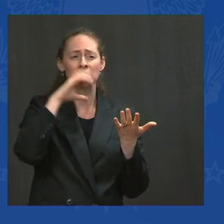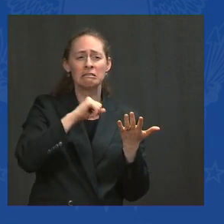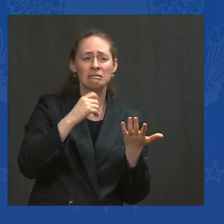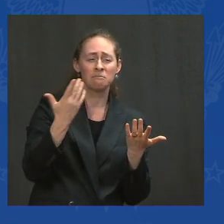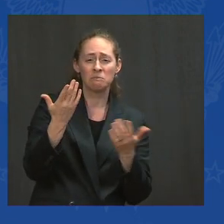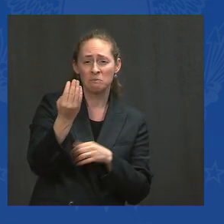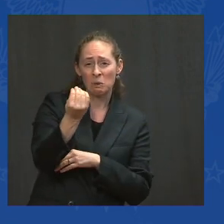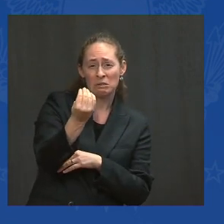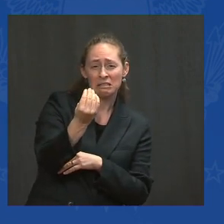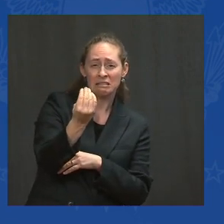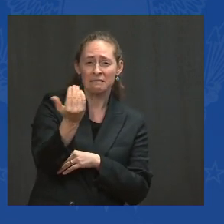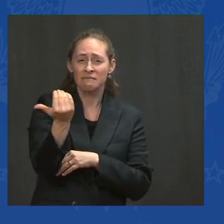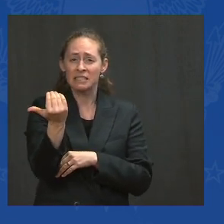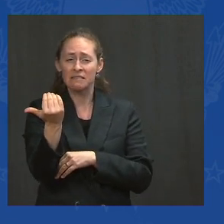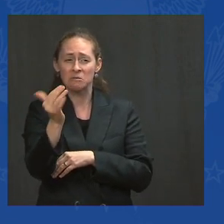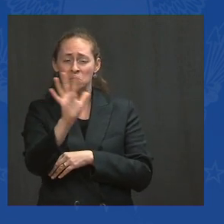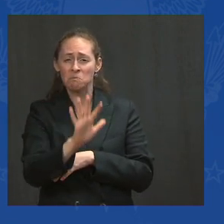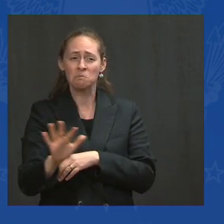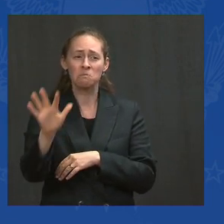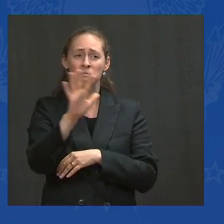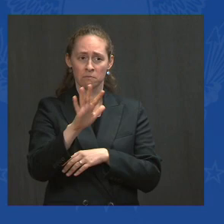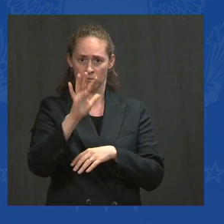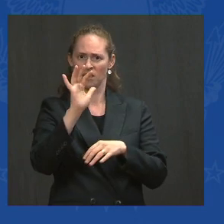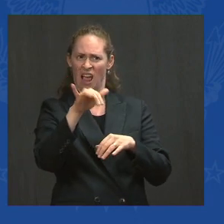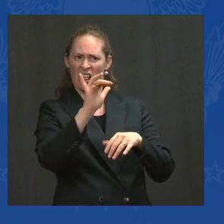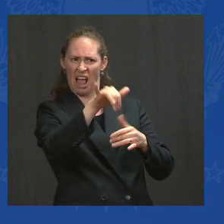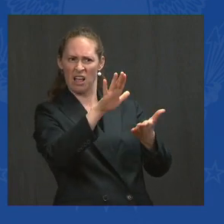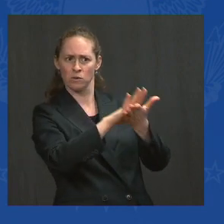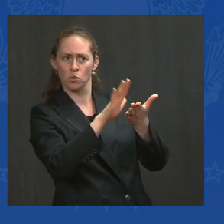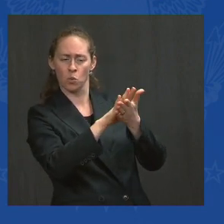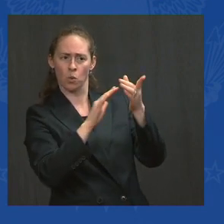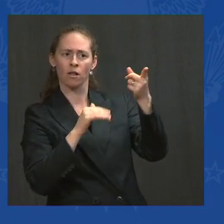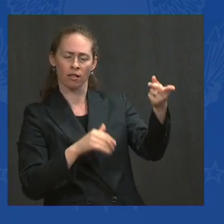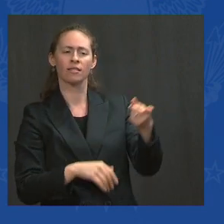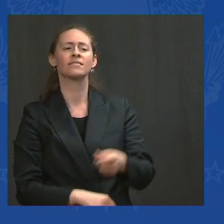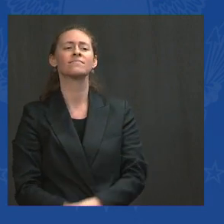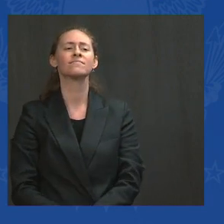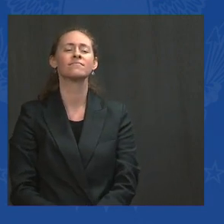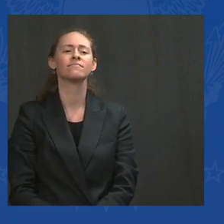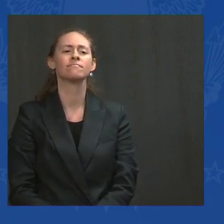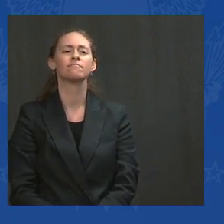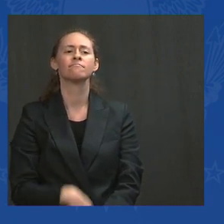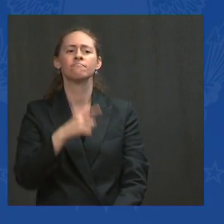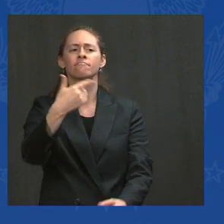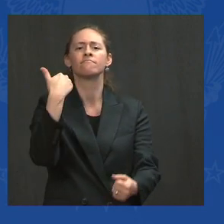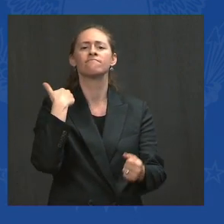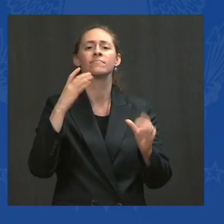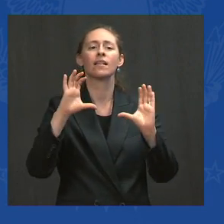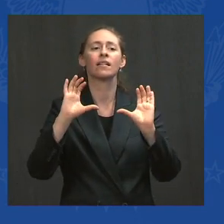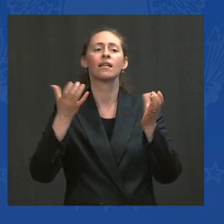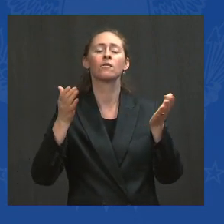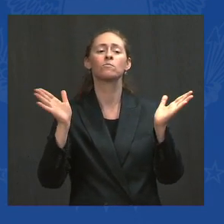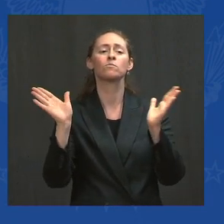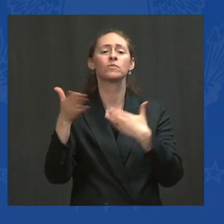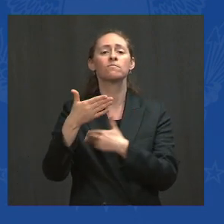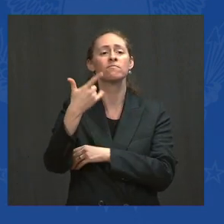years old. And they're in school, and there's a tiered classroom with single light bulbs hanging from the ceiling,